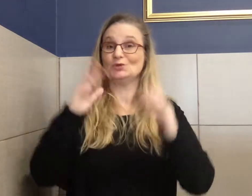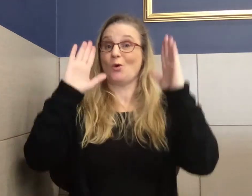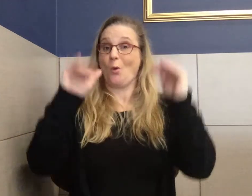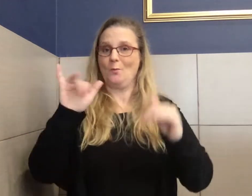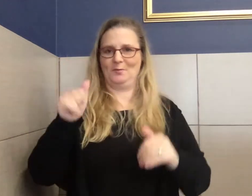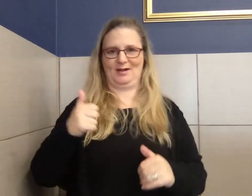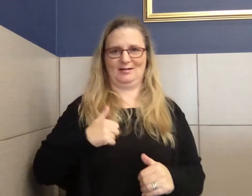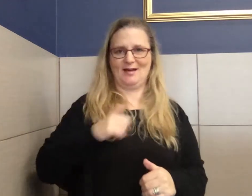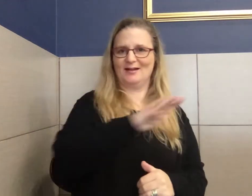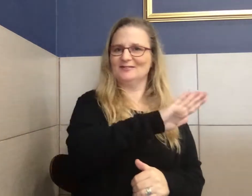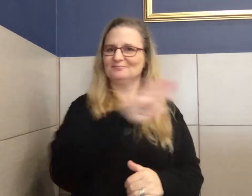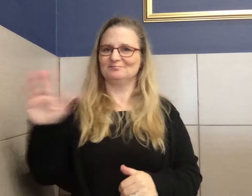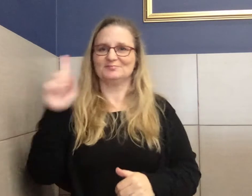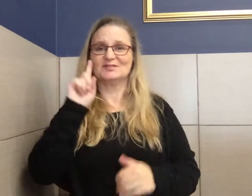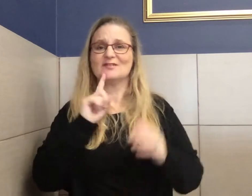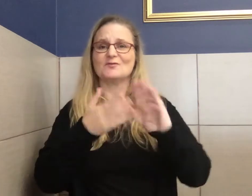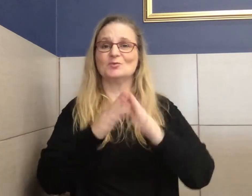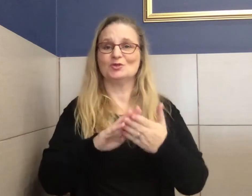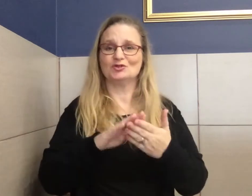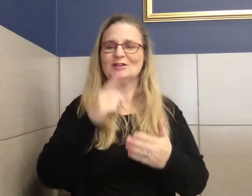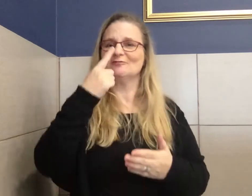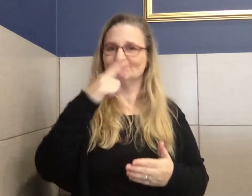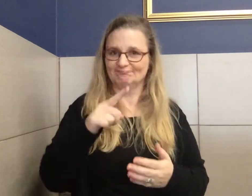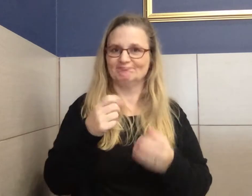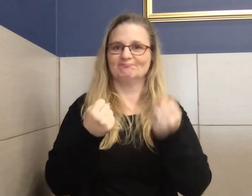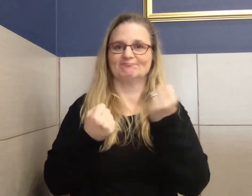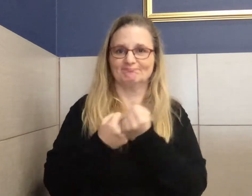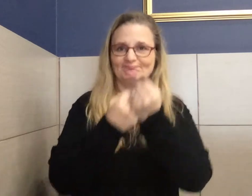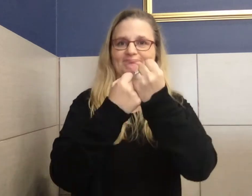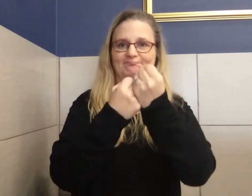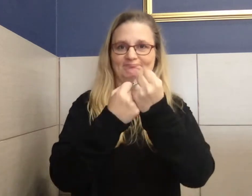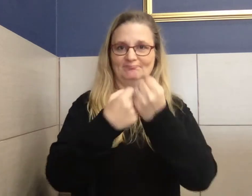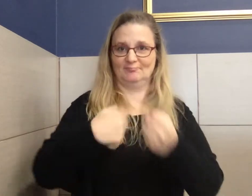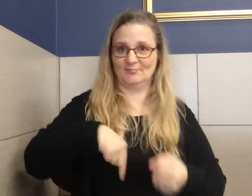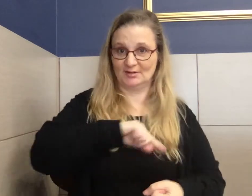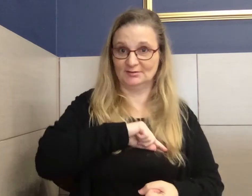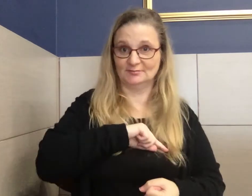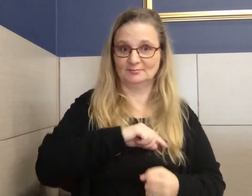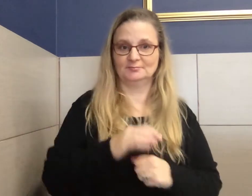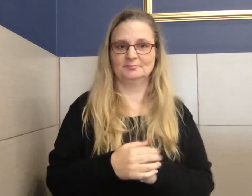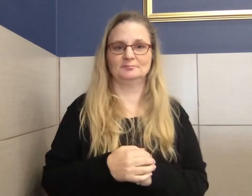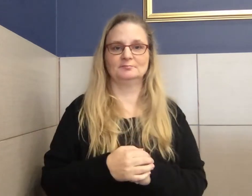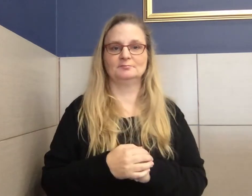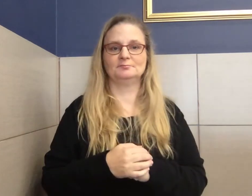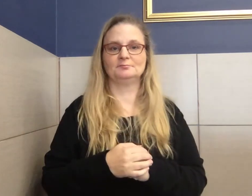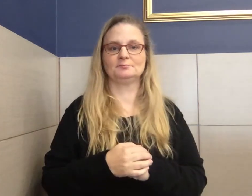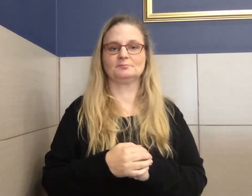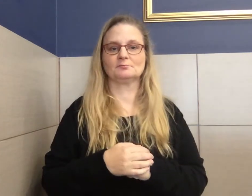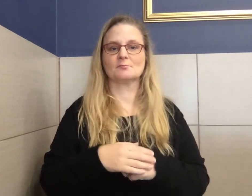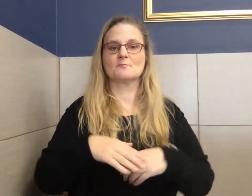We hope that our Canada Deaf community and allies can support us.